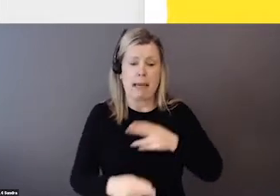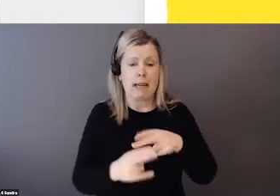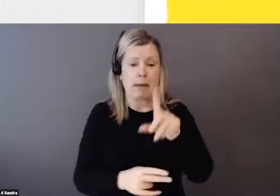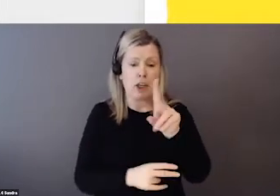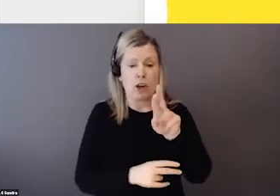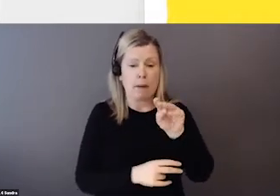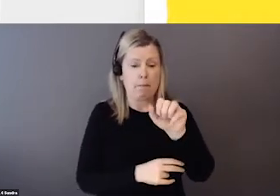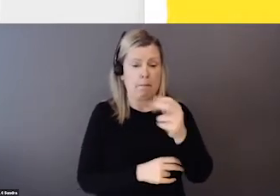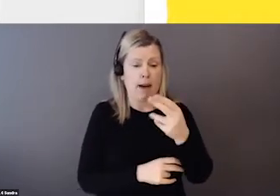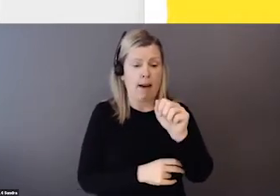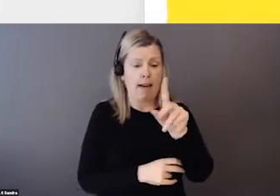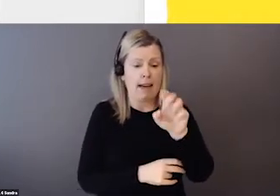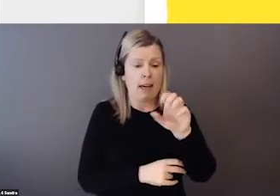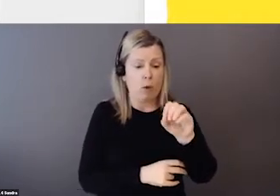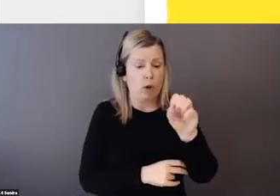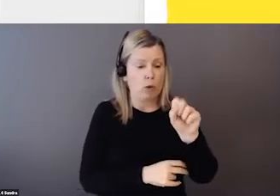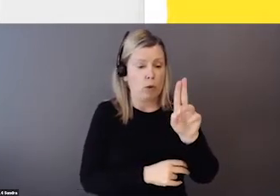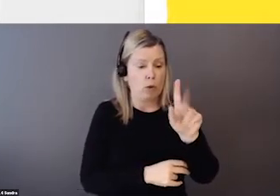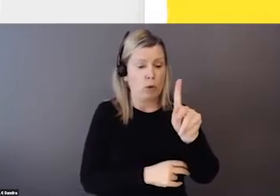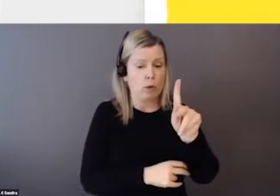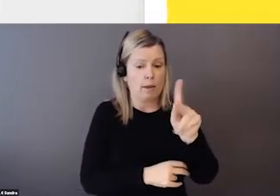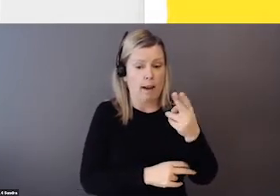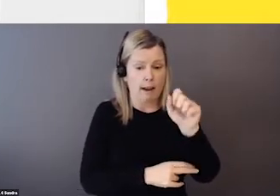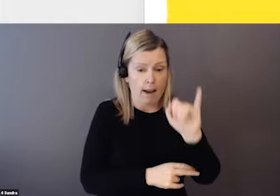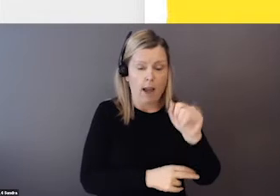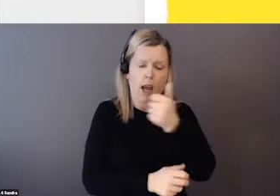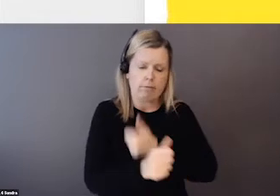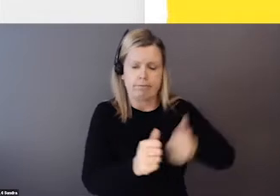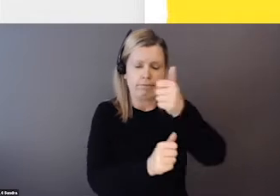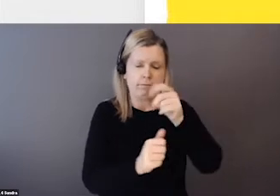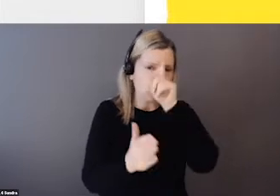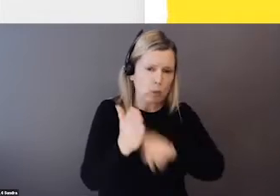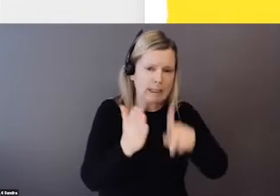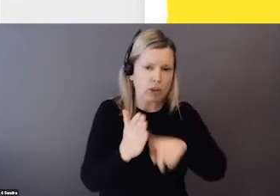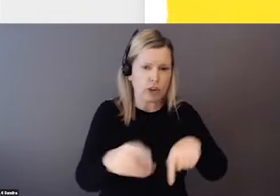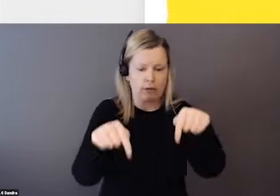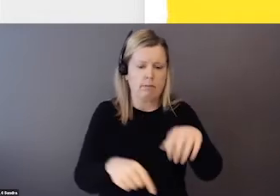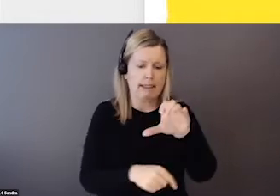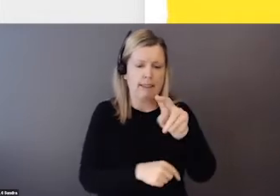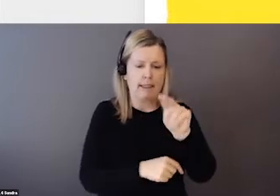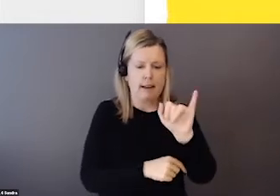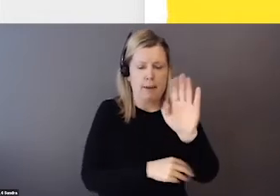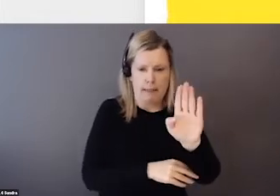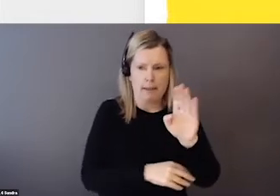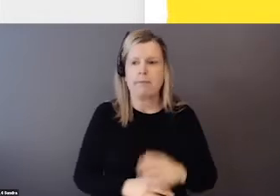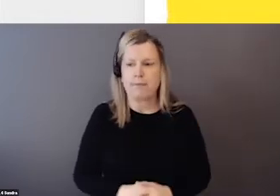I'm the study PI as well as the Head of Research and Chief Accessibility Officer for the Canadian National Institute for The Blind.